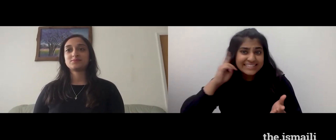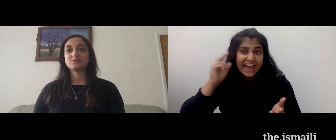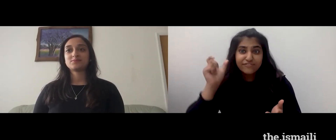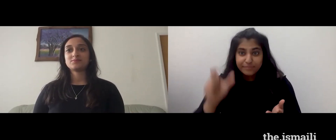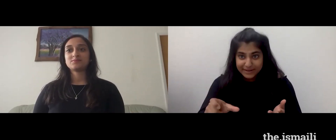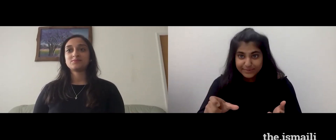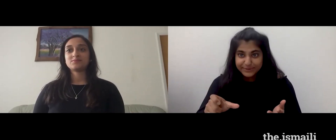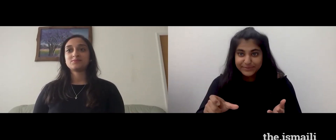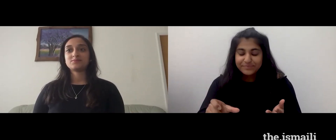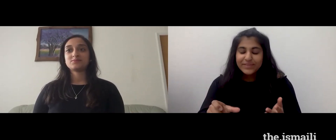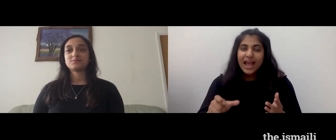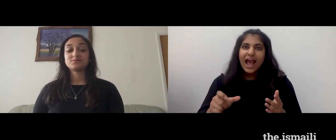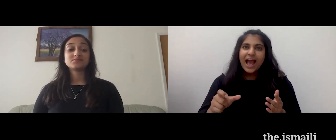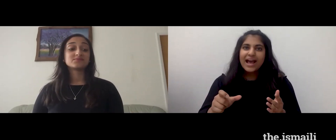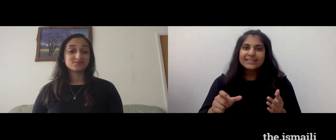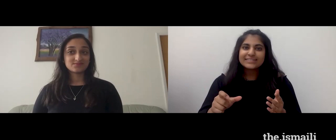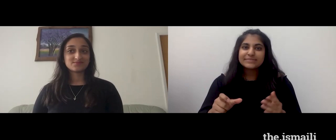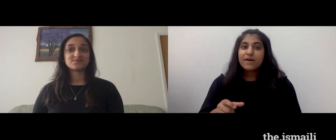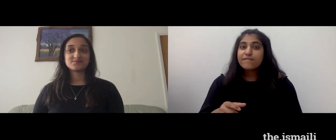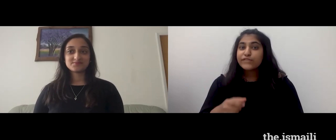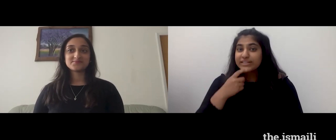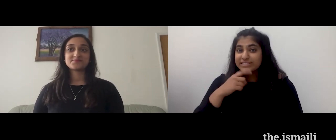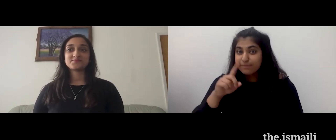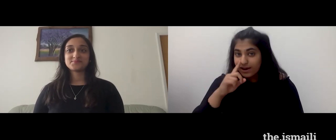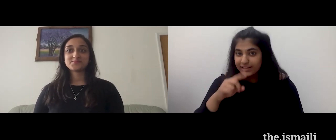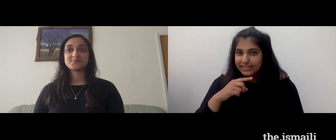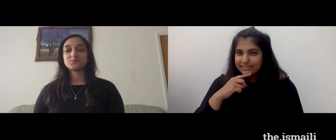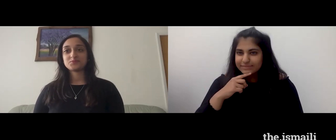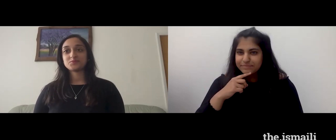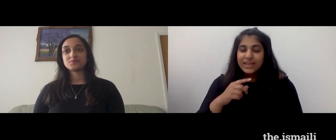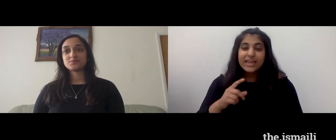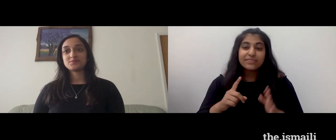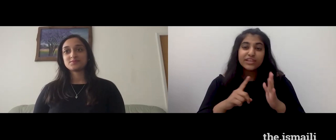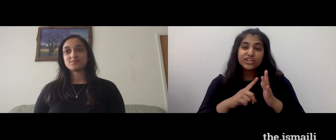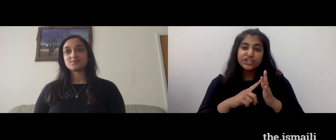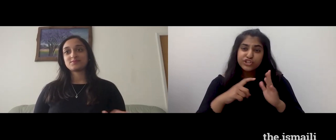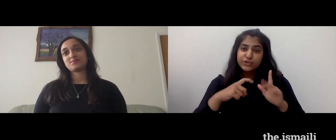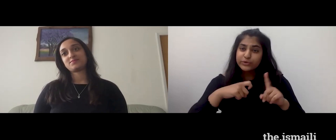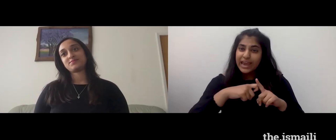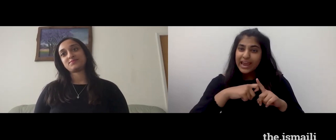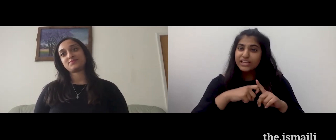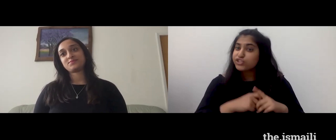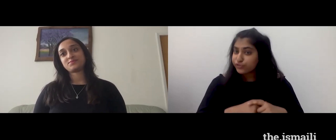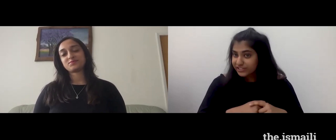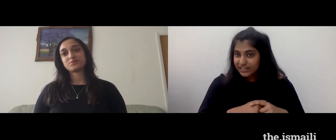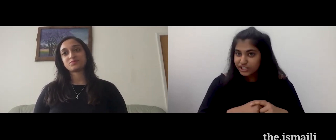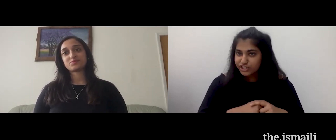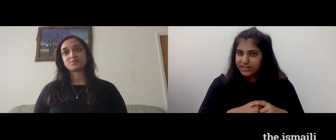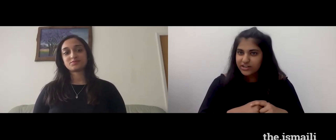deaf people and for Ismailis in the UK jurisdiction